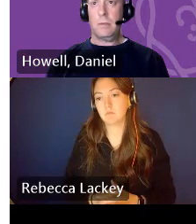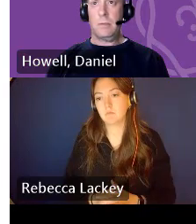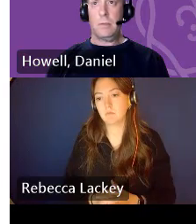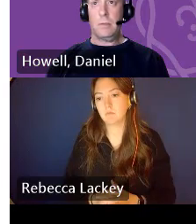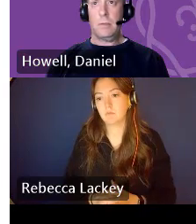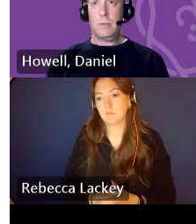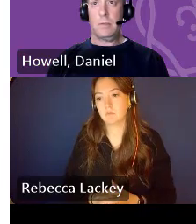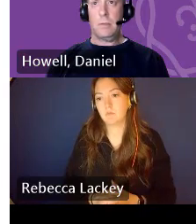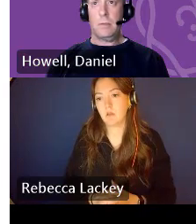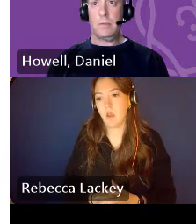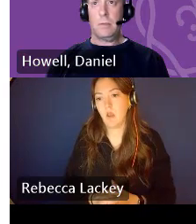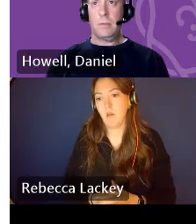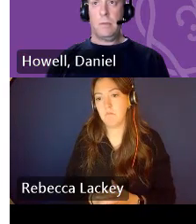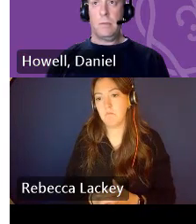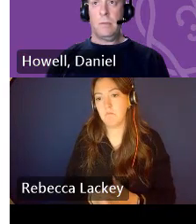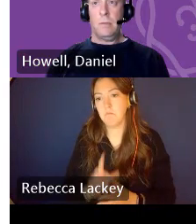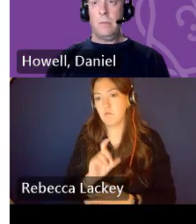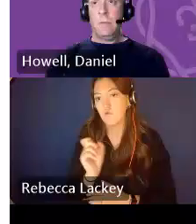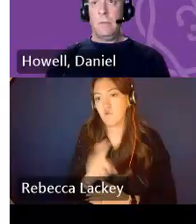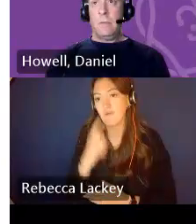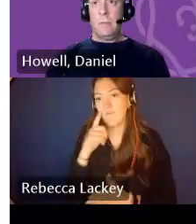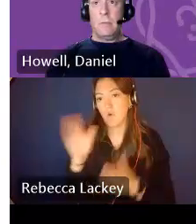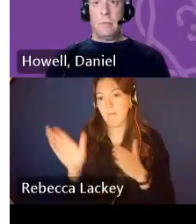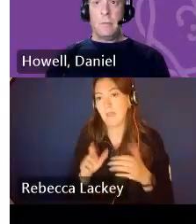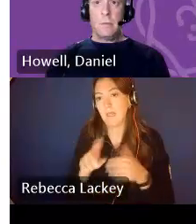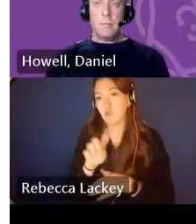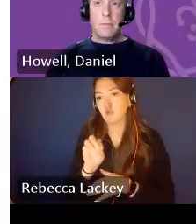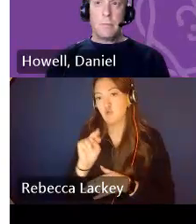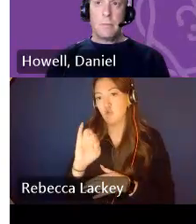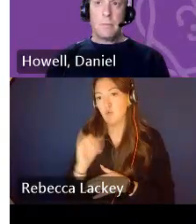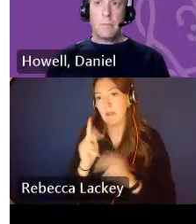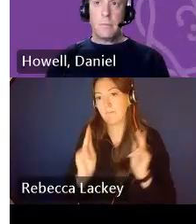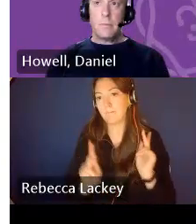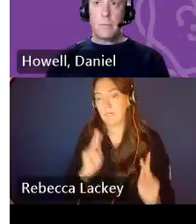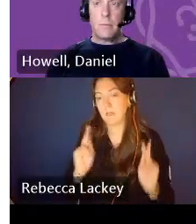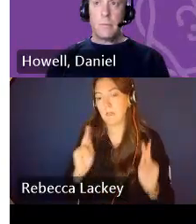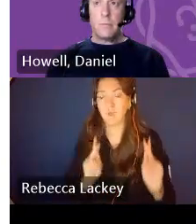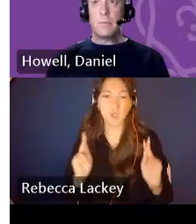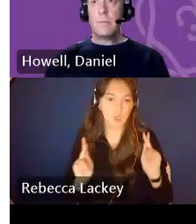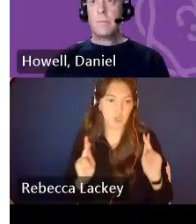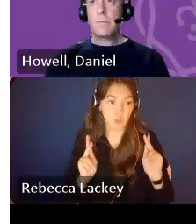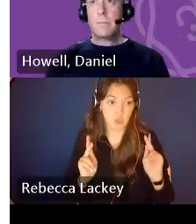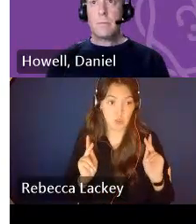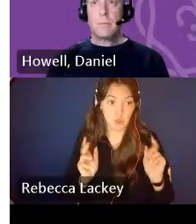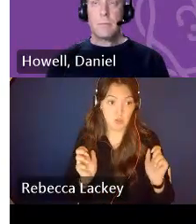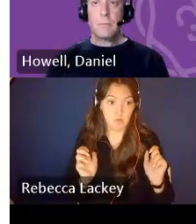Um, that's a question for our planning and zoning folks. I suppose um the the